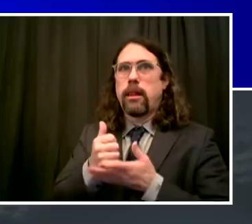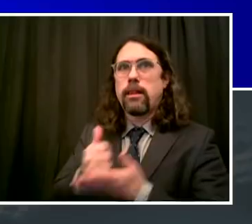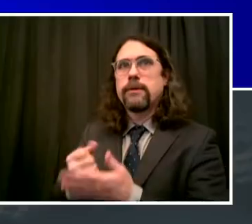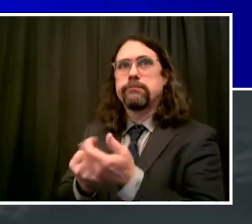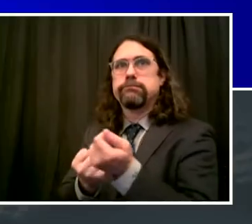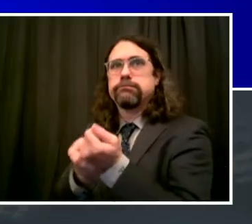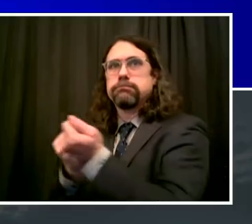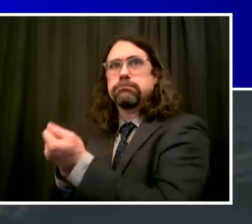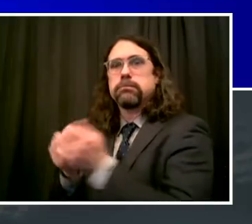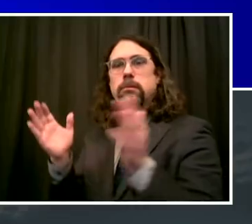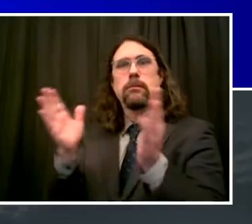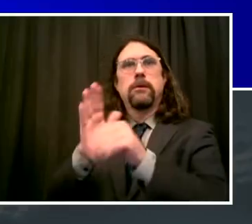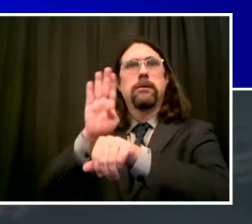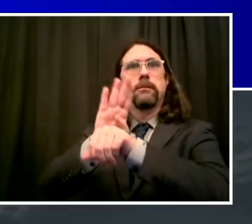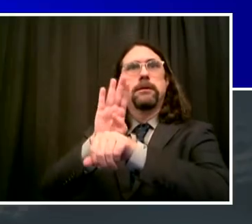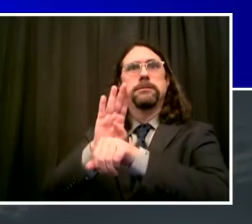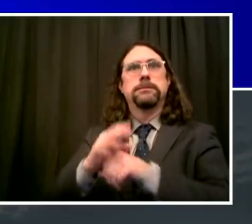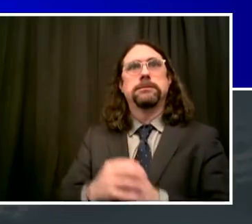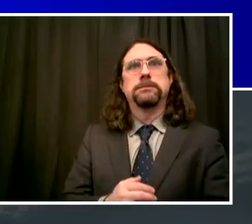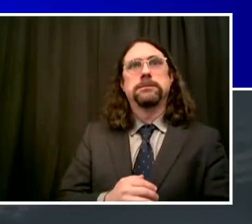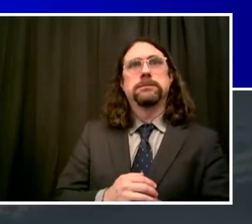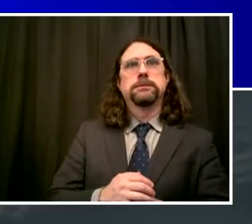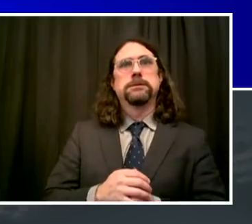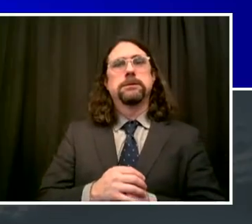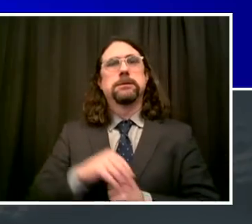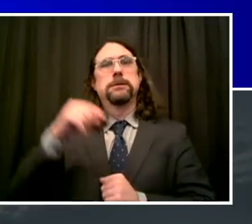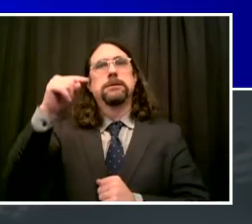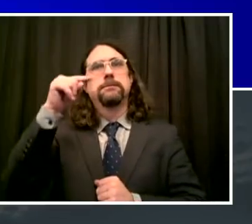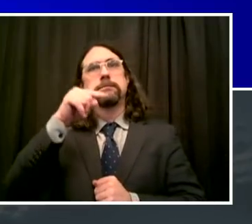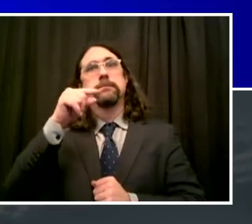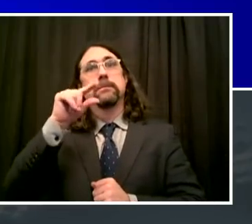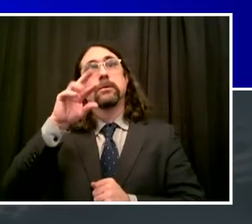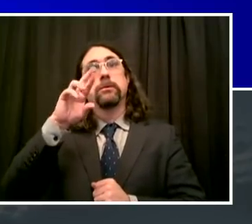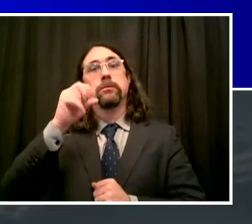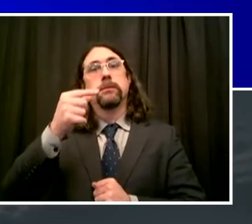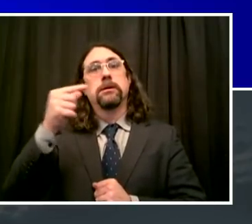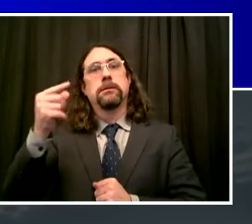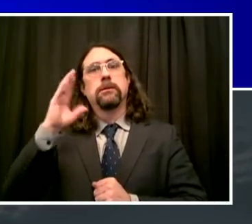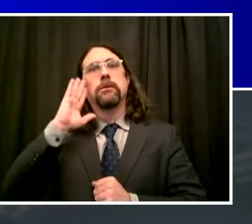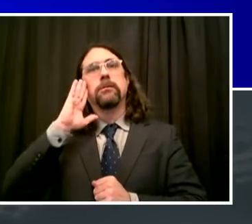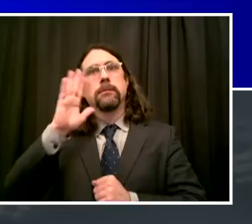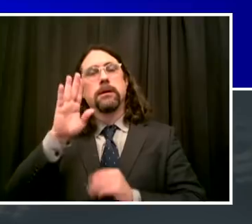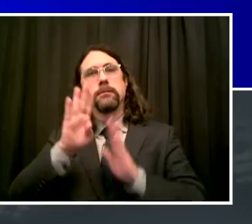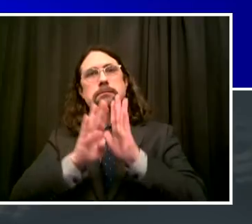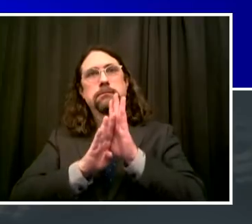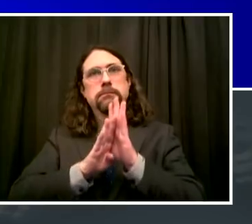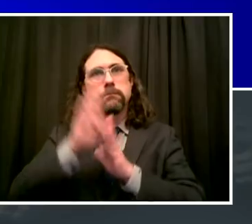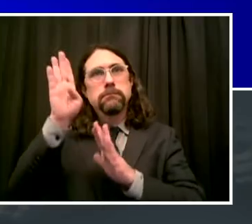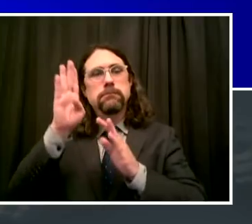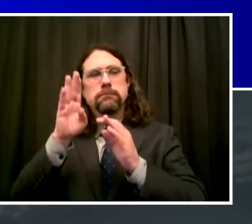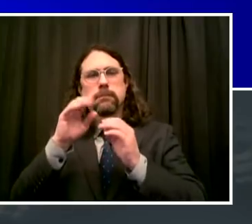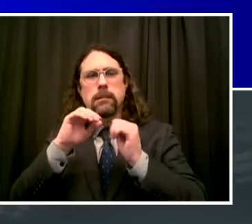CITY. HE'SO TO BRING THAT EXPERTISE TO HELP US DEVELOP A WHOLE NEW APPROACH TO BRINGING